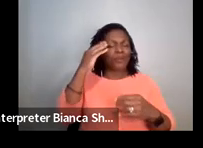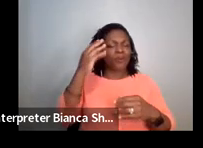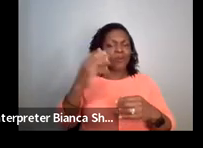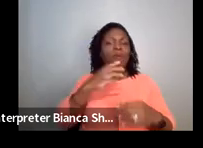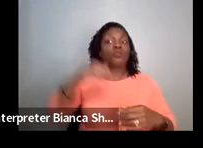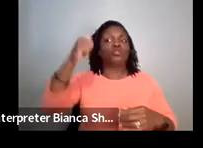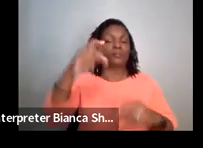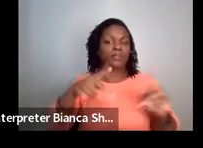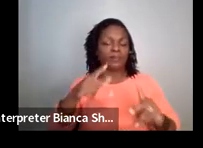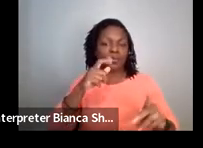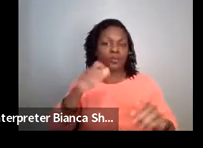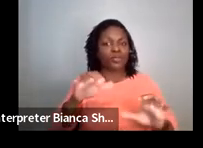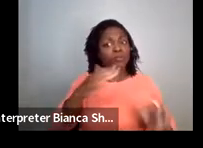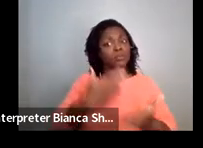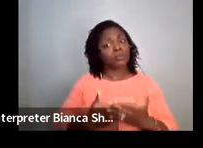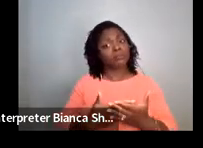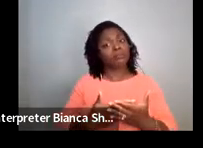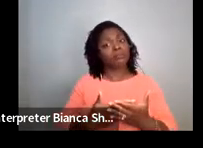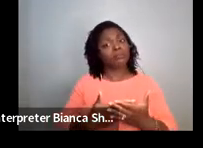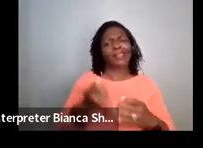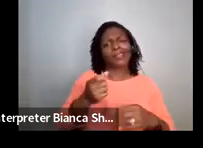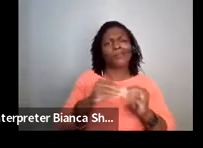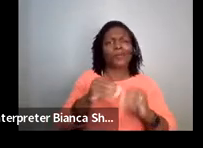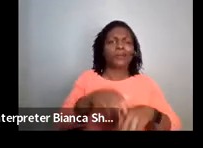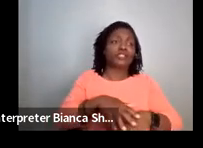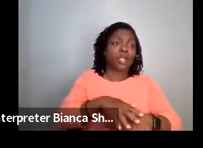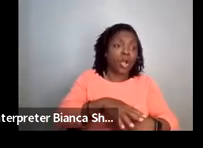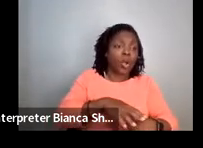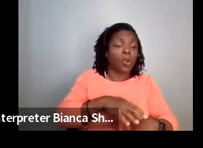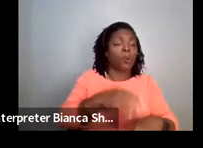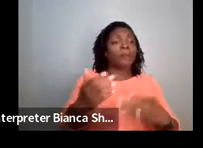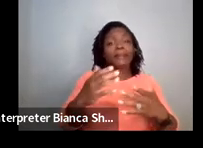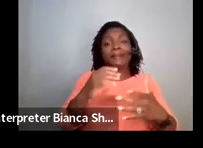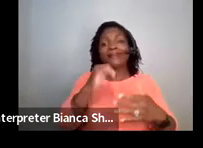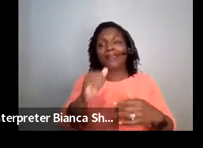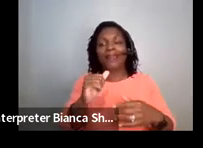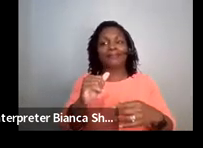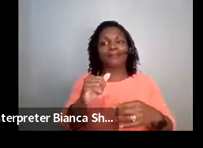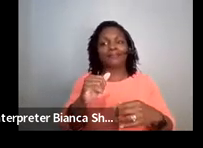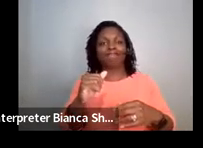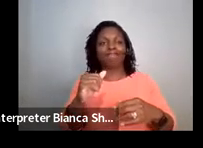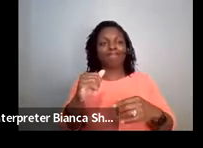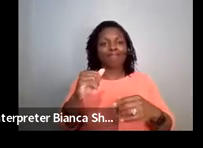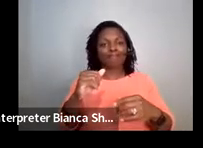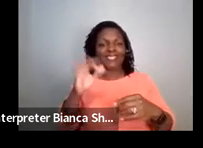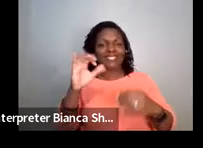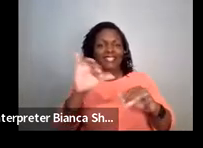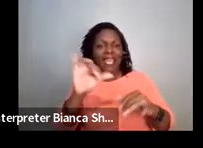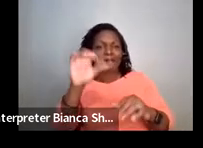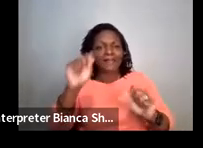Well, okay. they may be a little bit slower. They may not be as sharp, but they can get and take care of themselves.